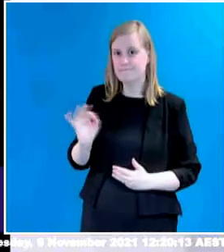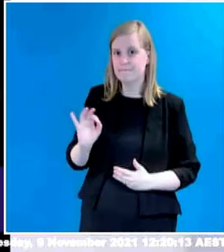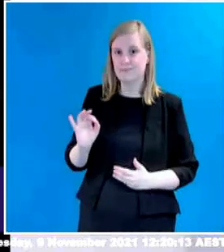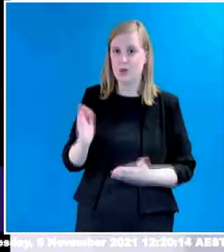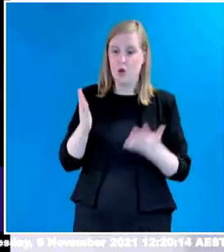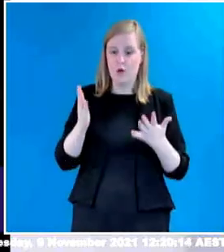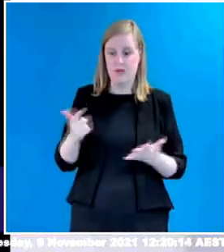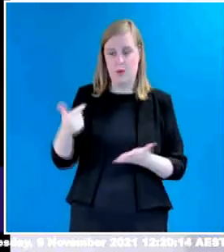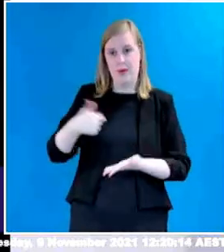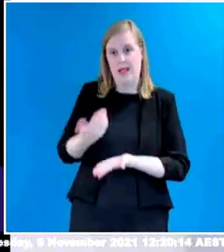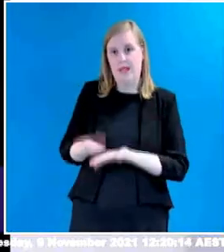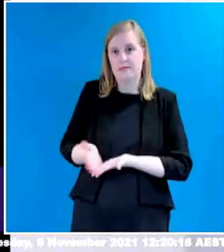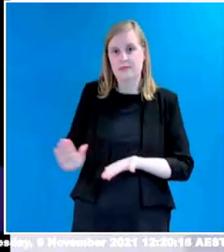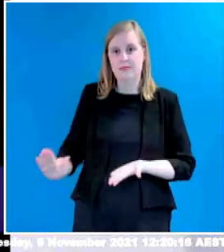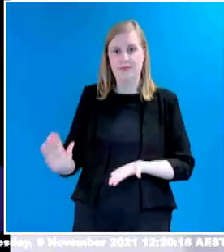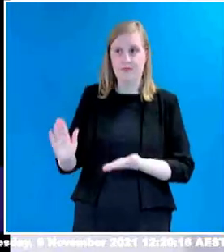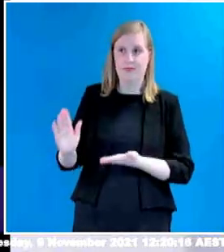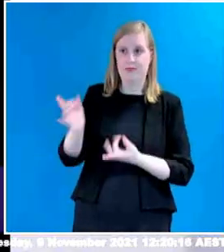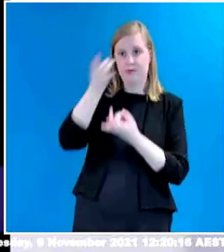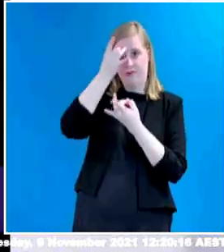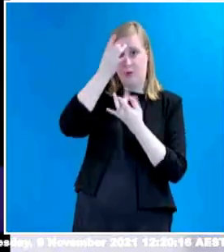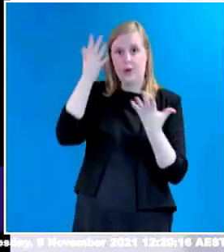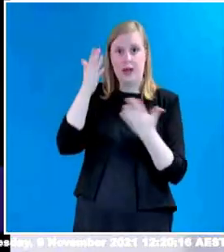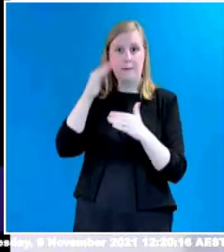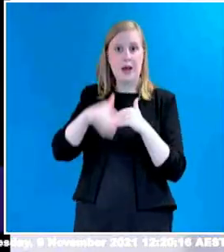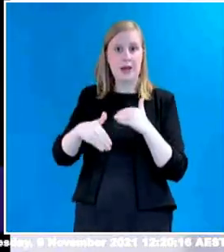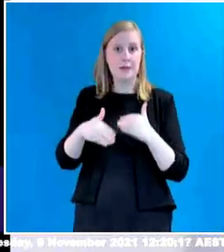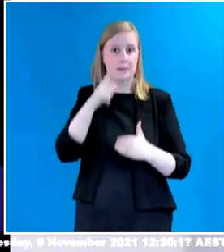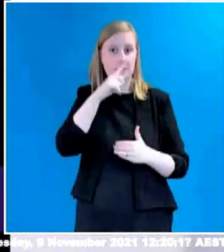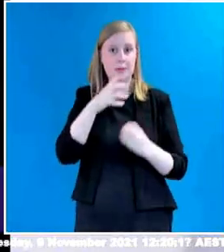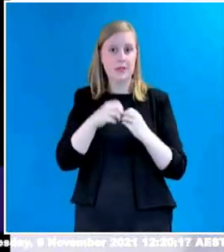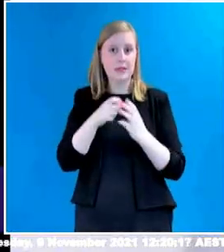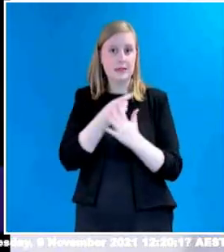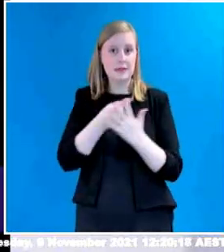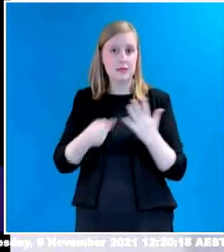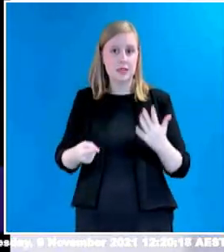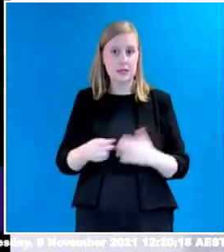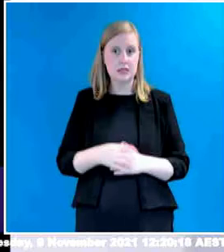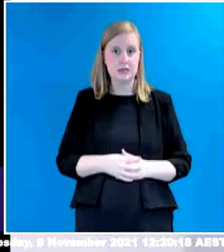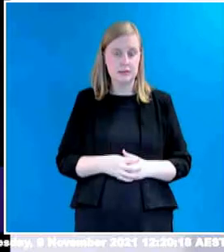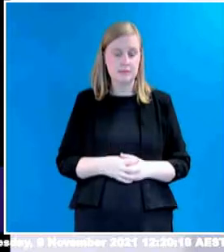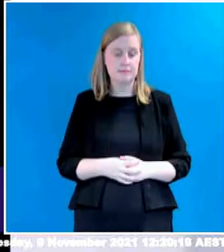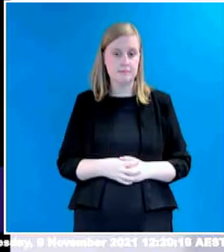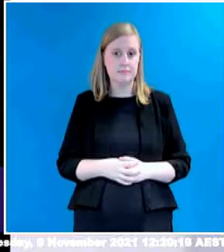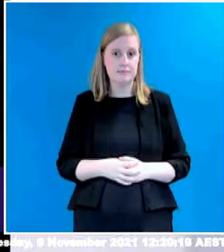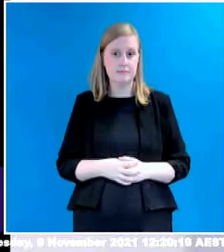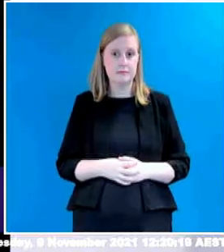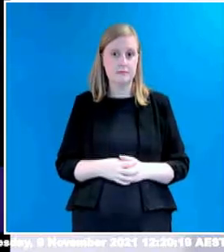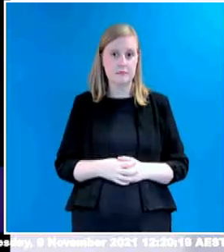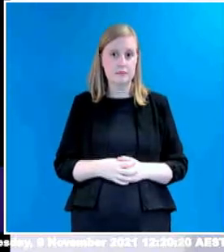This is a really terrific example of what sort of problems arise when we forget about disability.